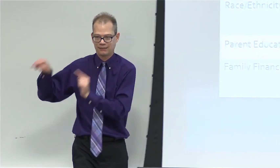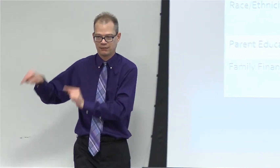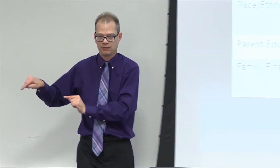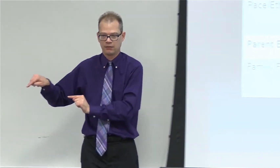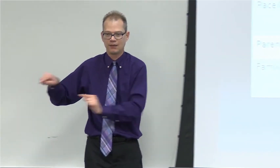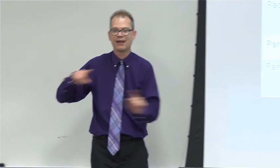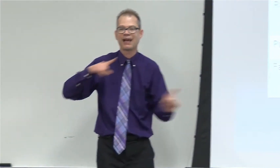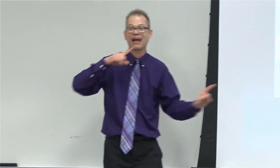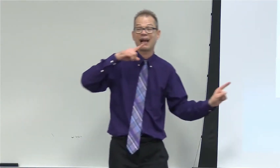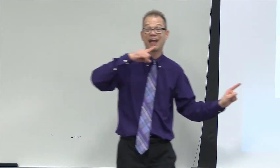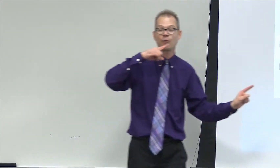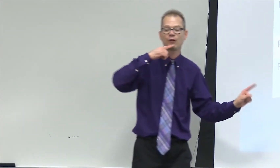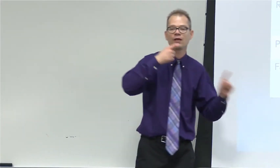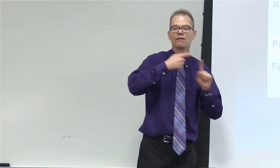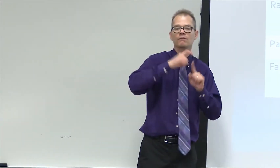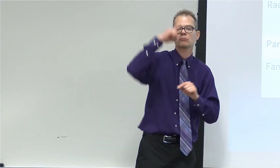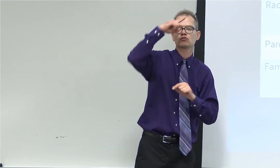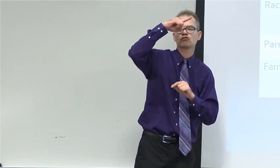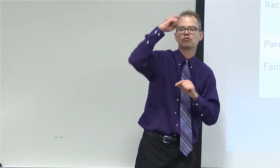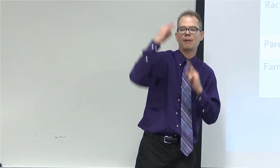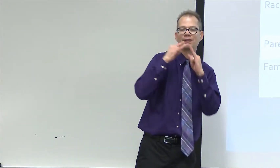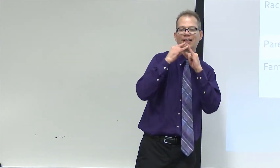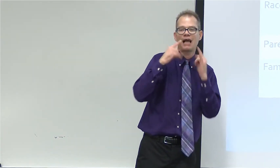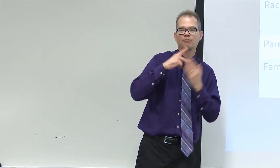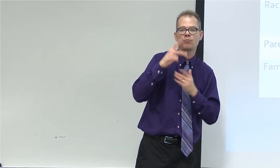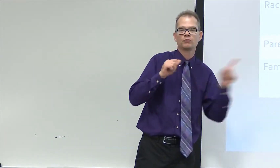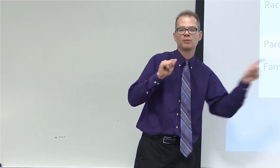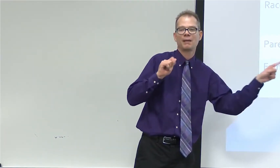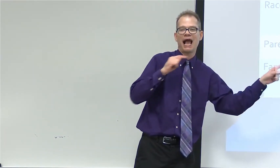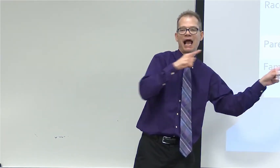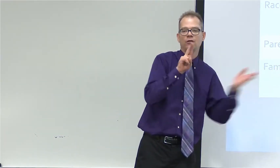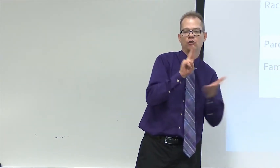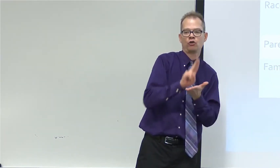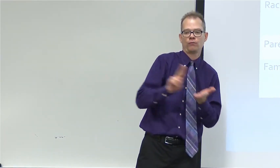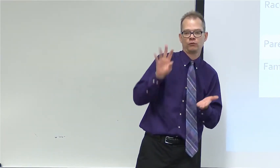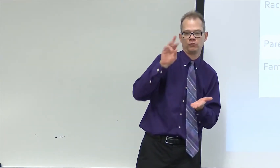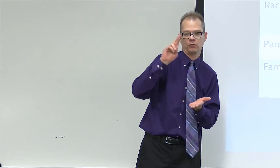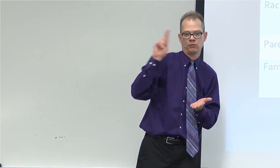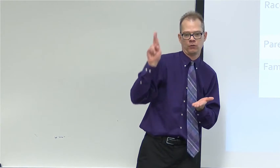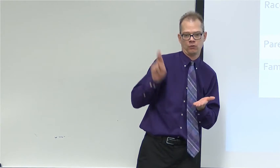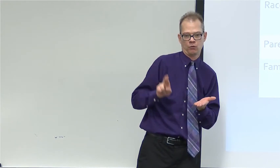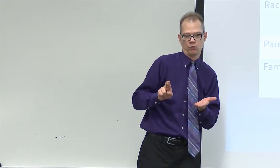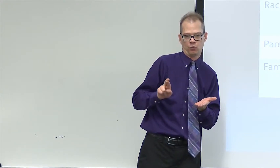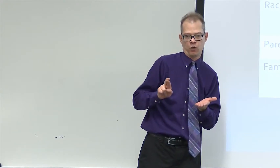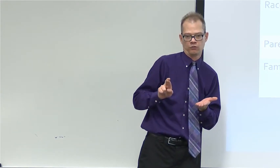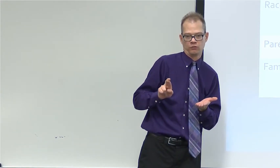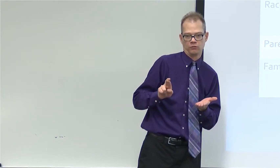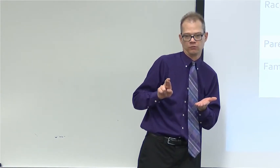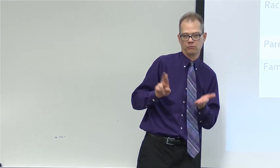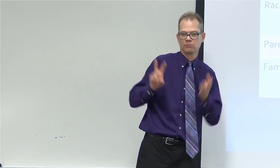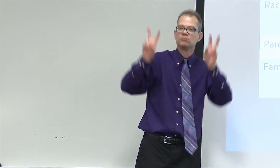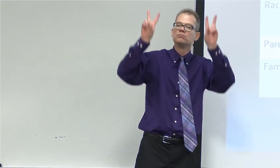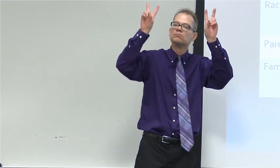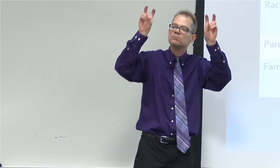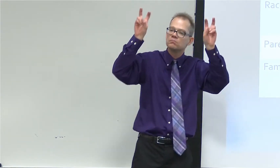the Explore Your Future program, and the hearing adolescents for a summer-camp program at the University of Rochester.